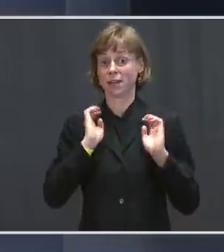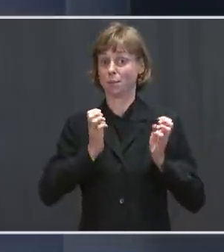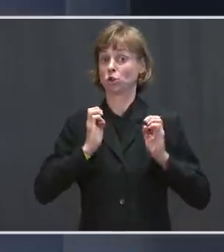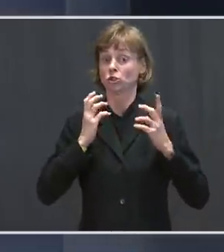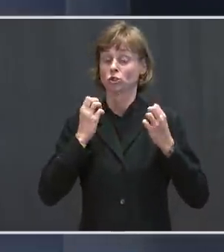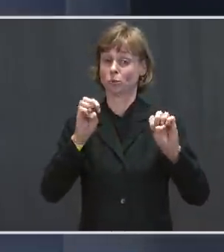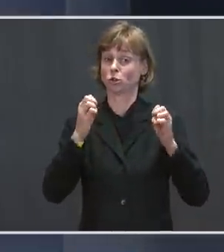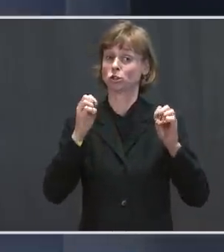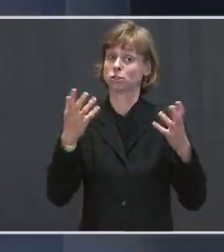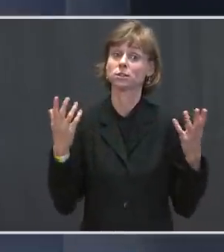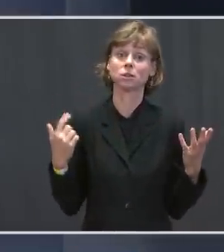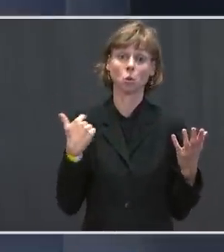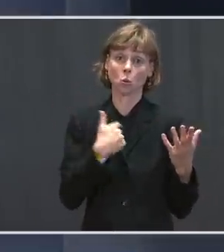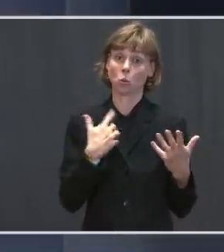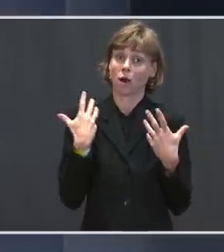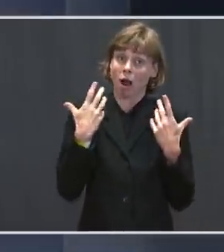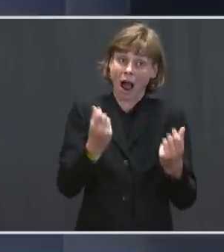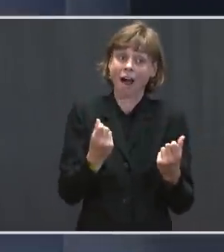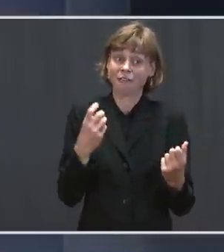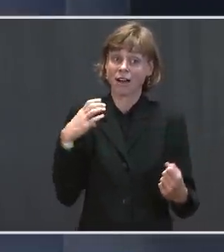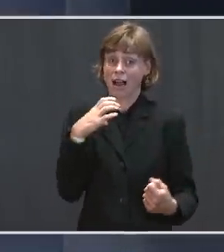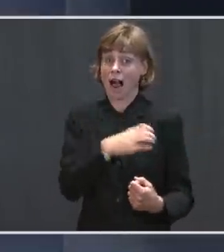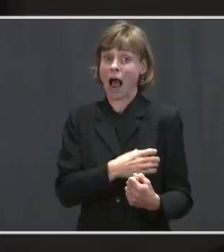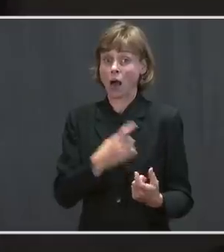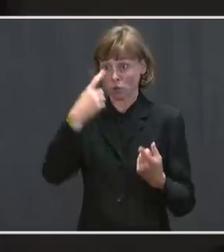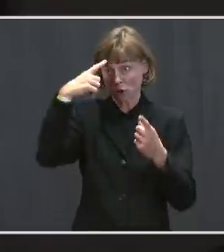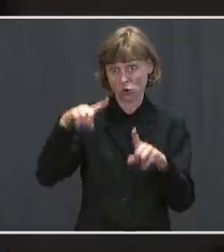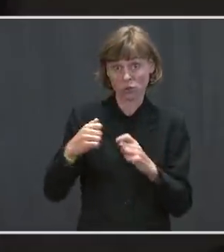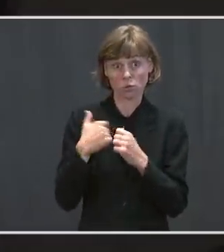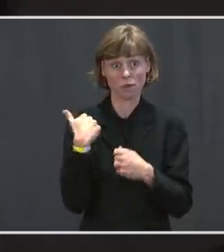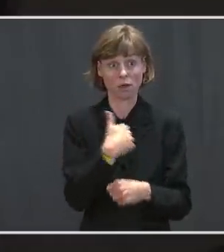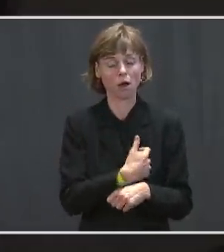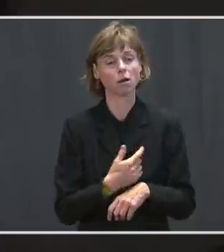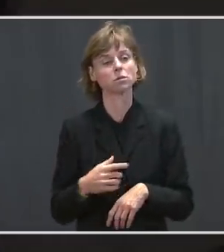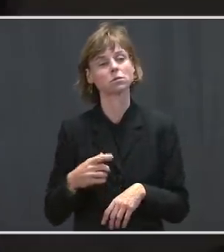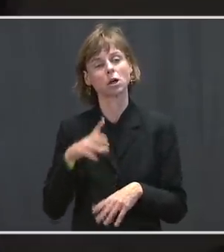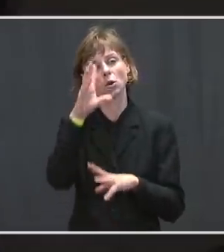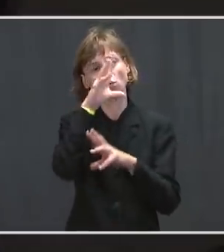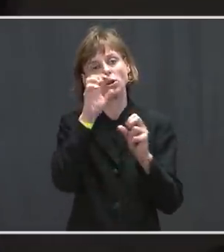that Congress shares our view of that. The Press: The president talks about bipartisanship. He's met with Senate Republicans,